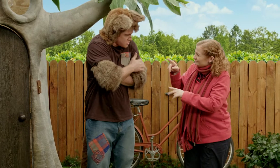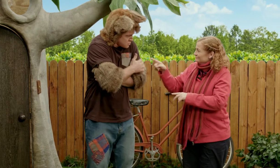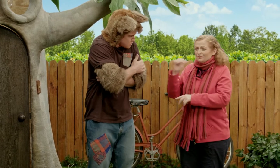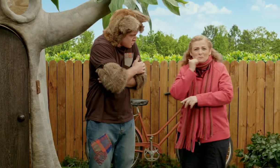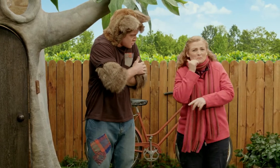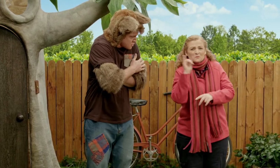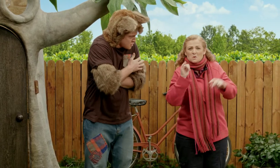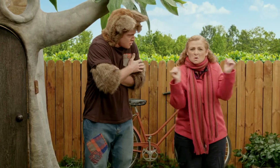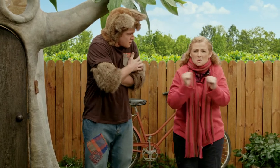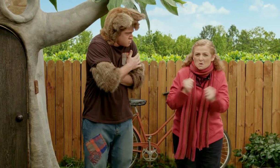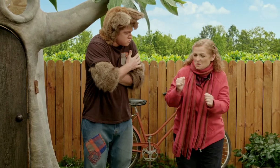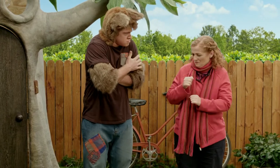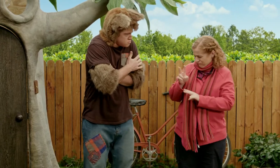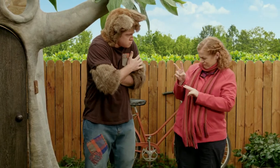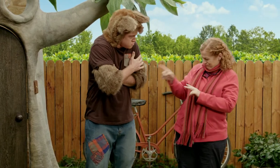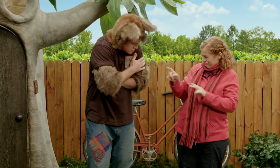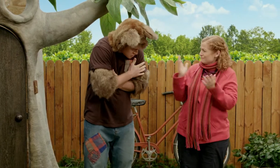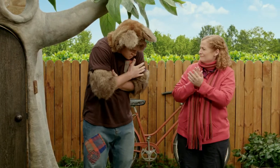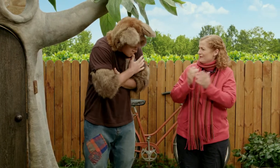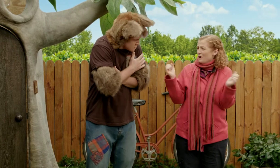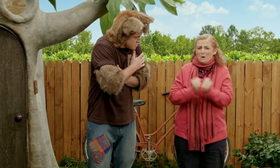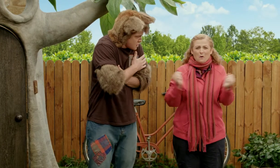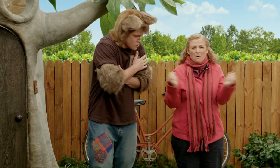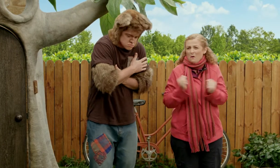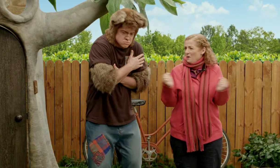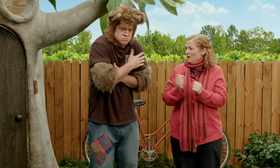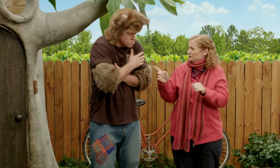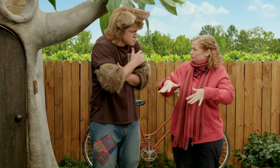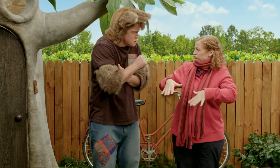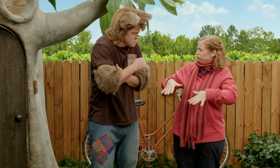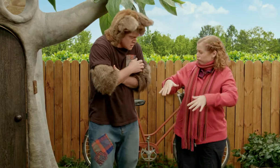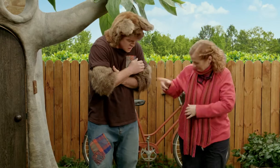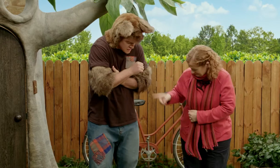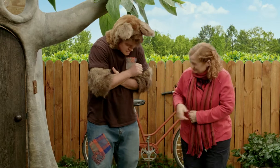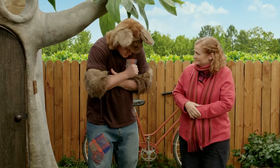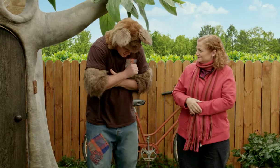I just came outside to see if you're warm or cold. You look very cold. You're shivering.